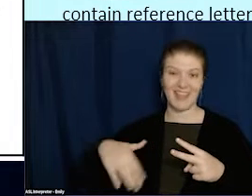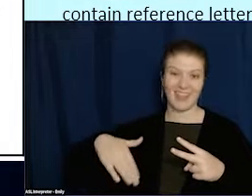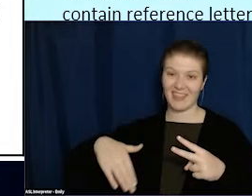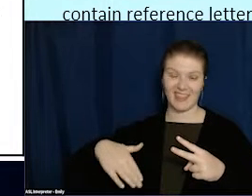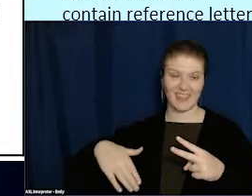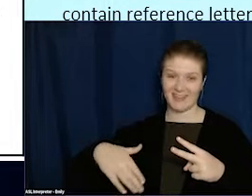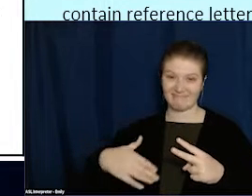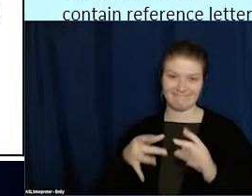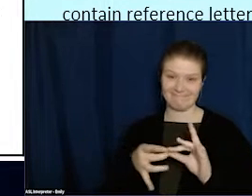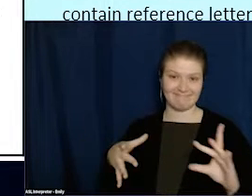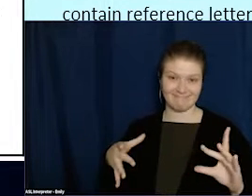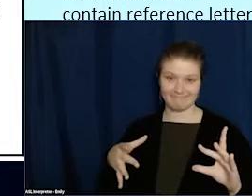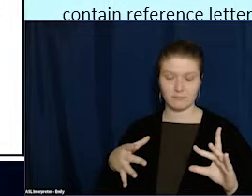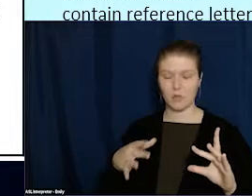Their deadlines are around this time frame.